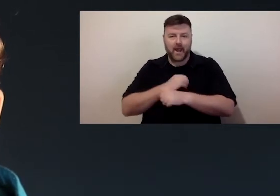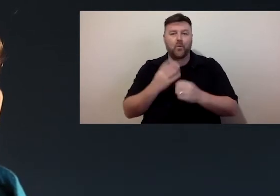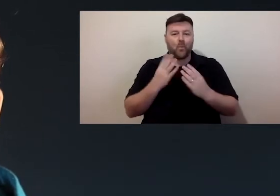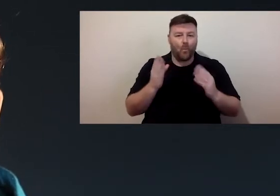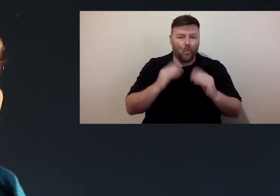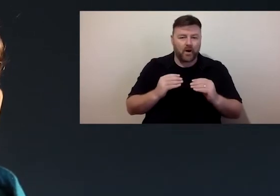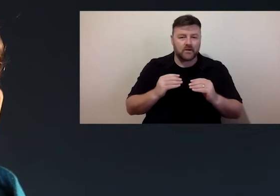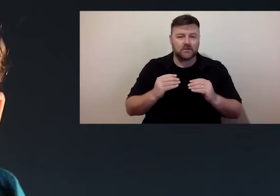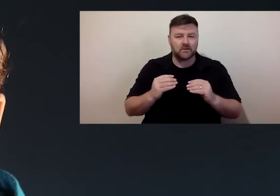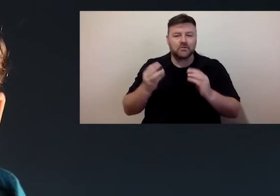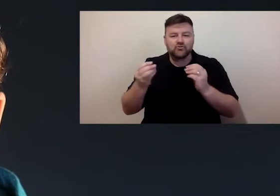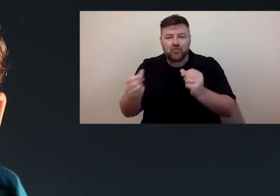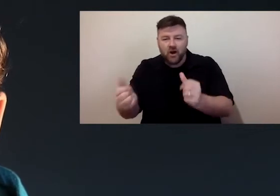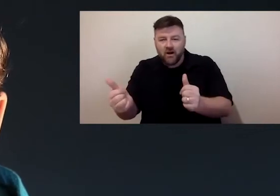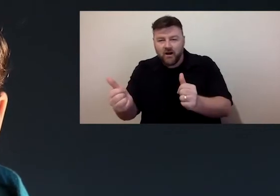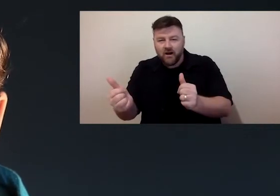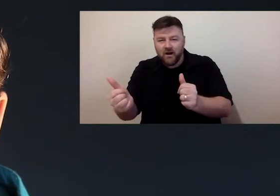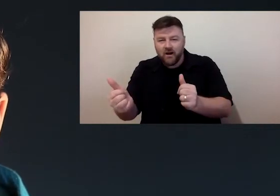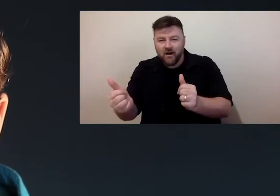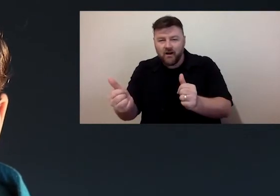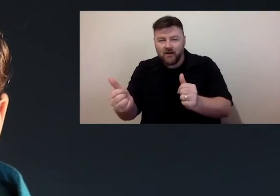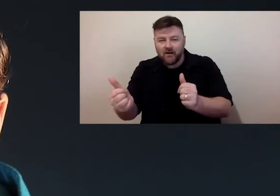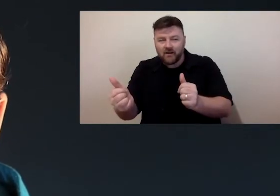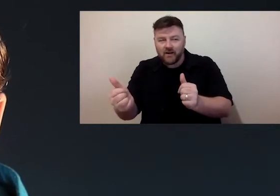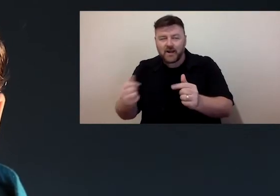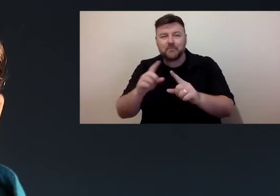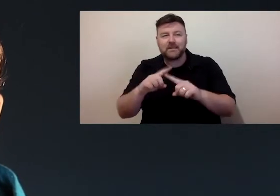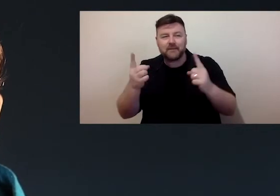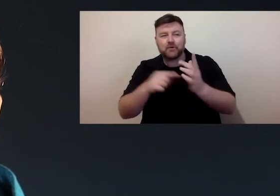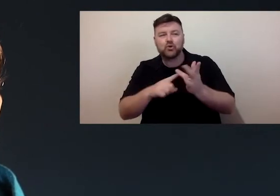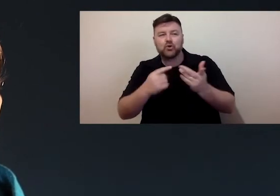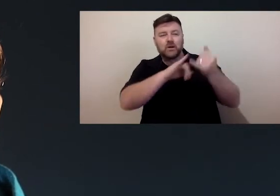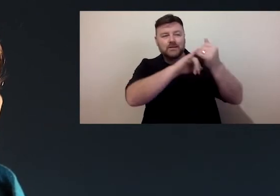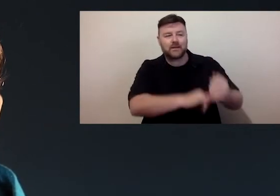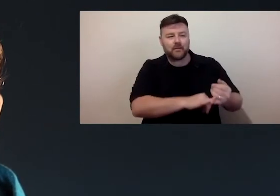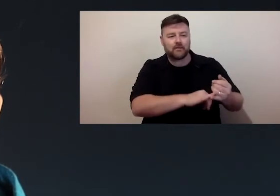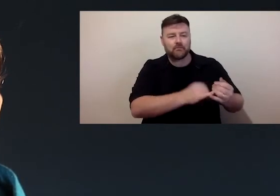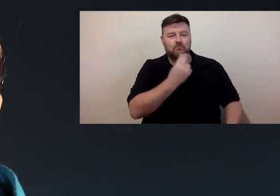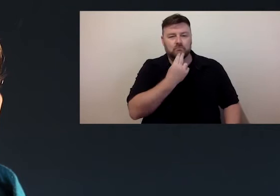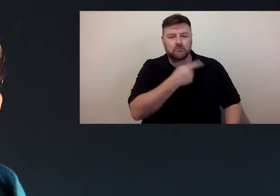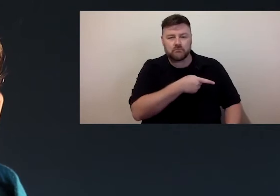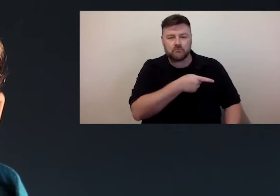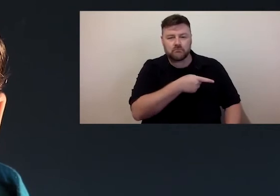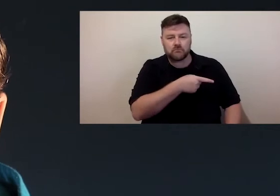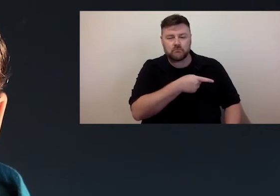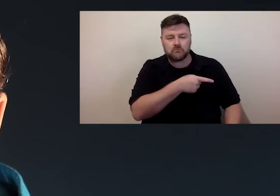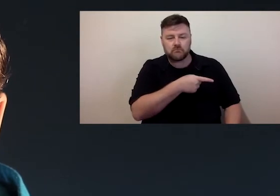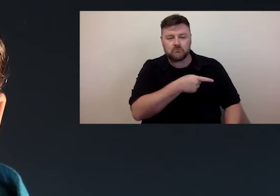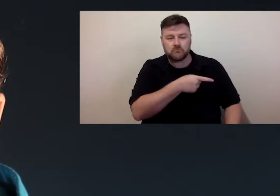four seasons that the southern parts of Australia have adopted. And I